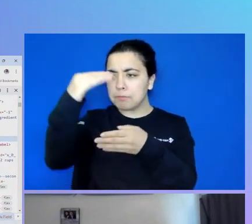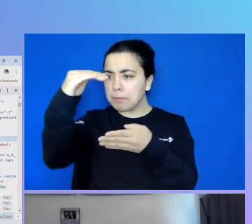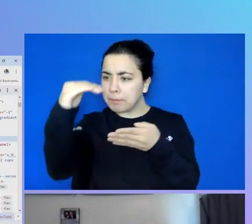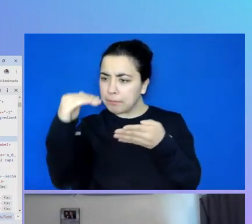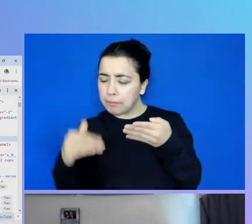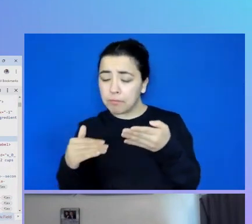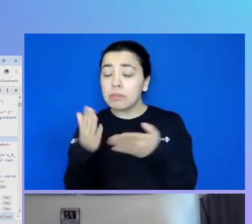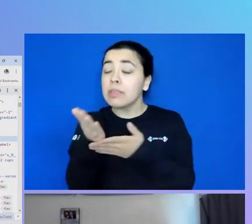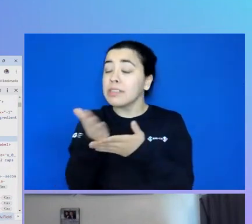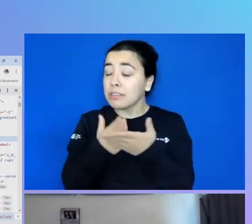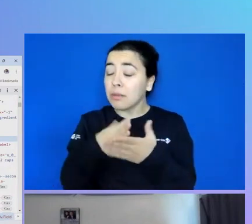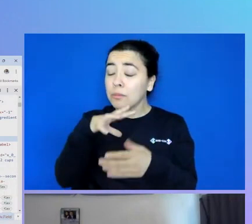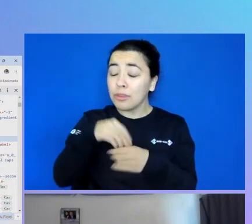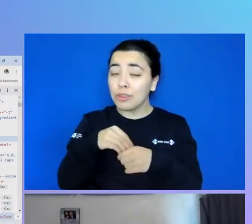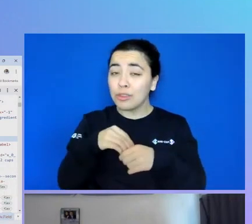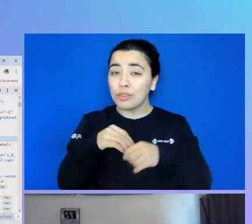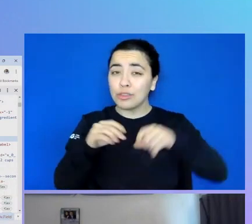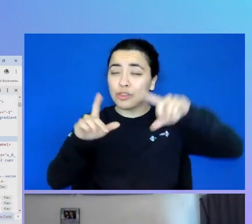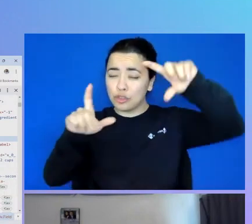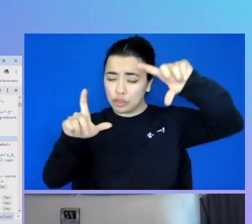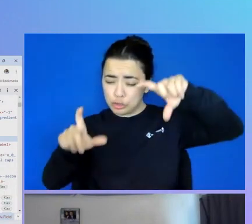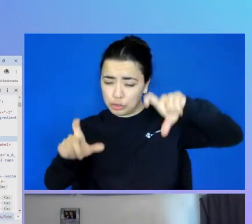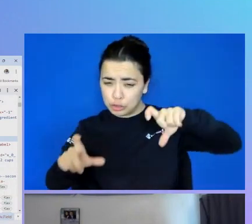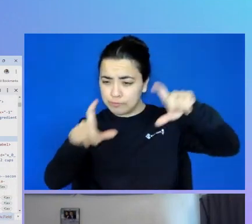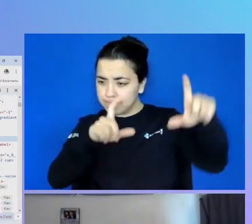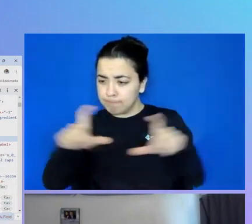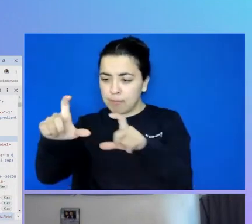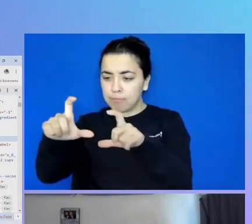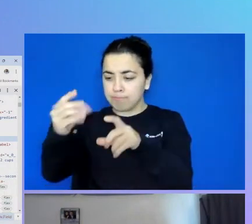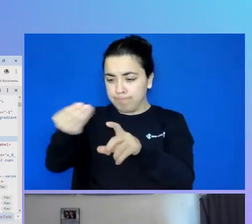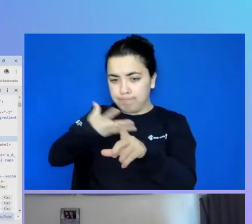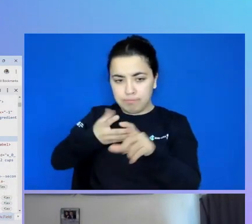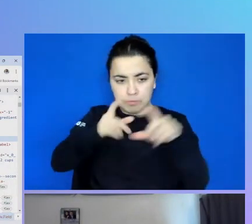better in browser for indication of where the issue is. That's